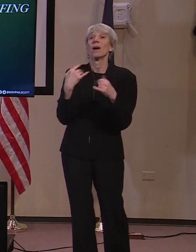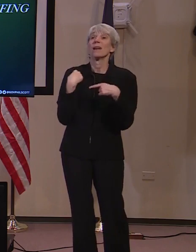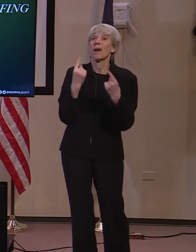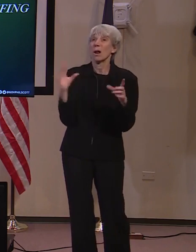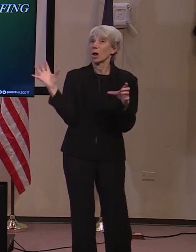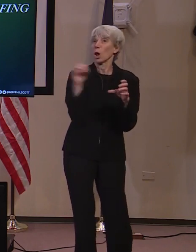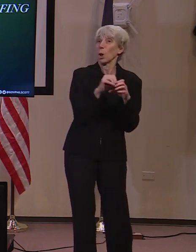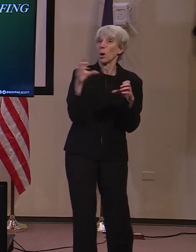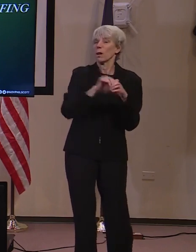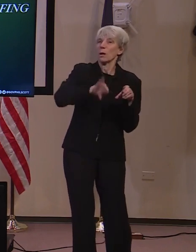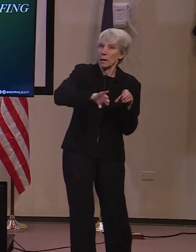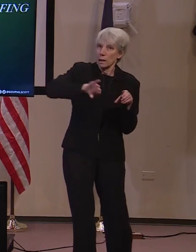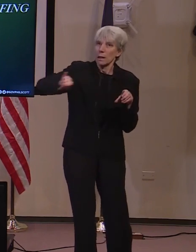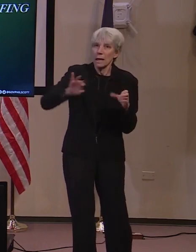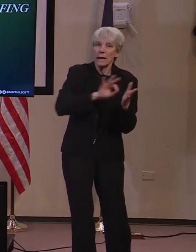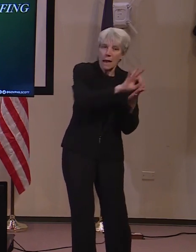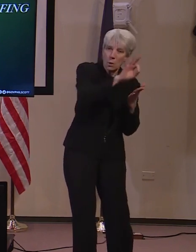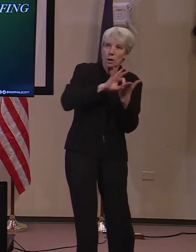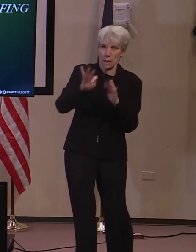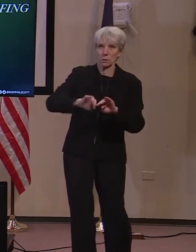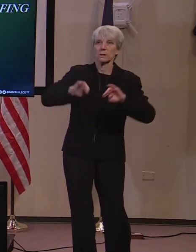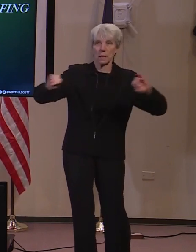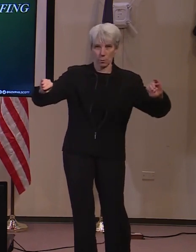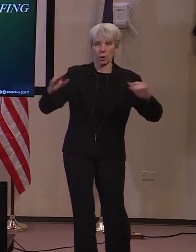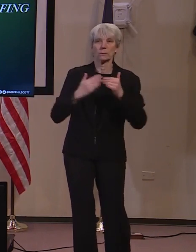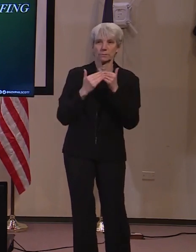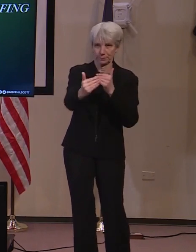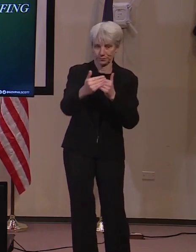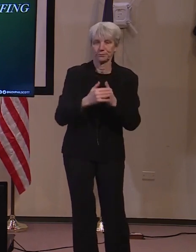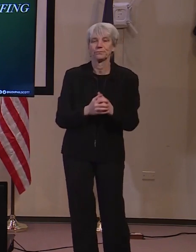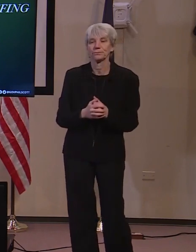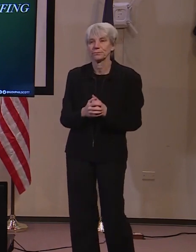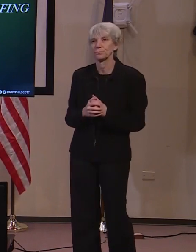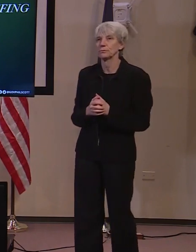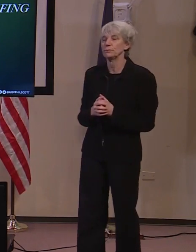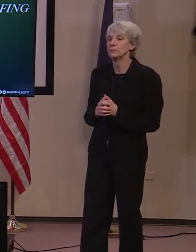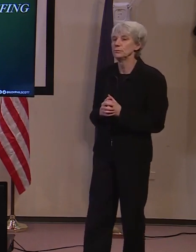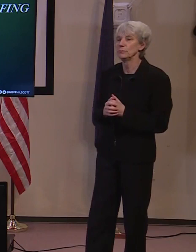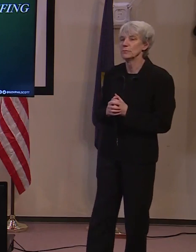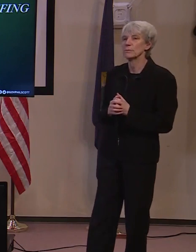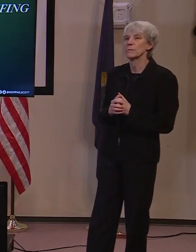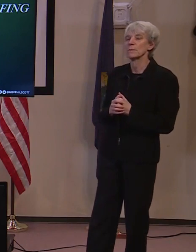congregate living facilities for reporting purposes. Just a few quick